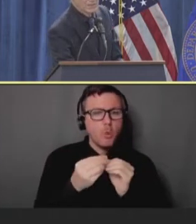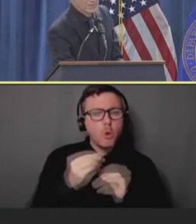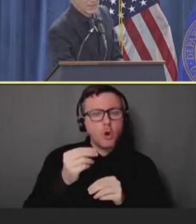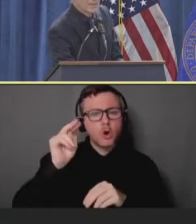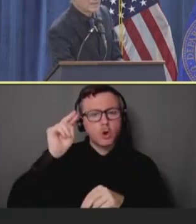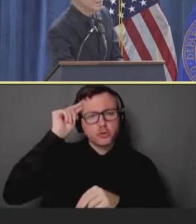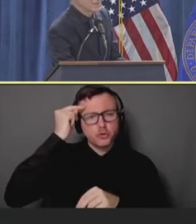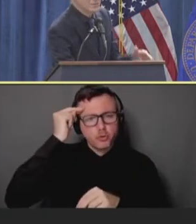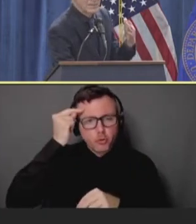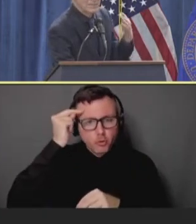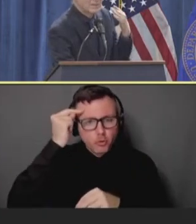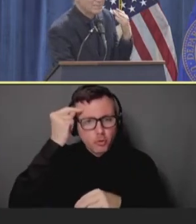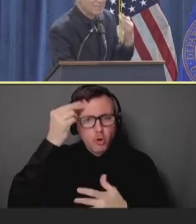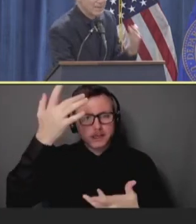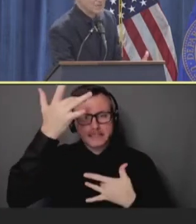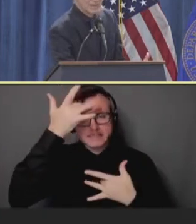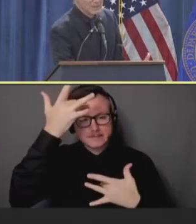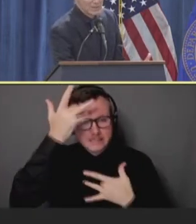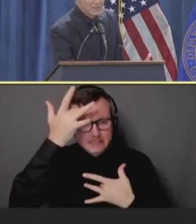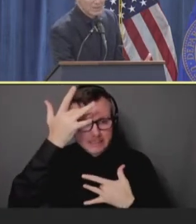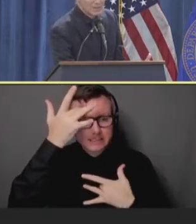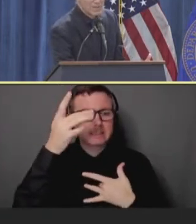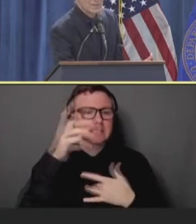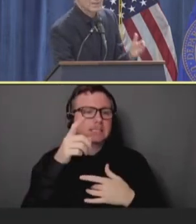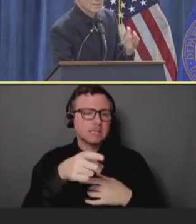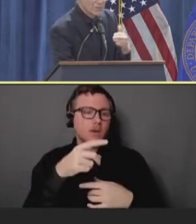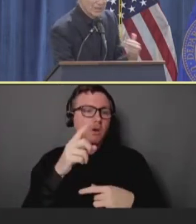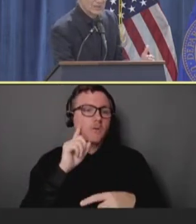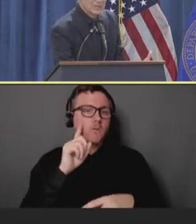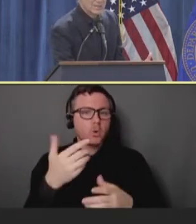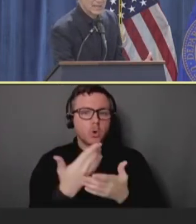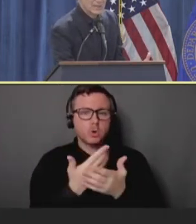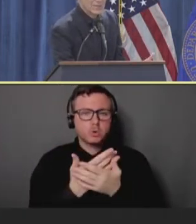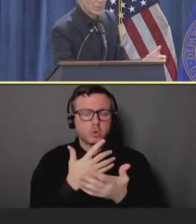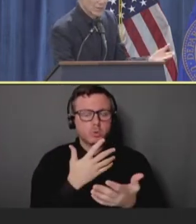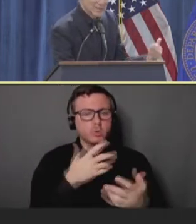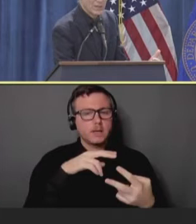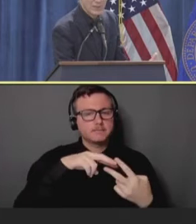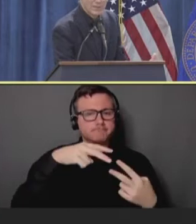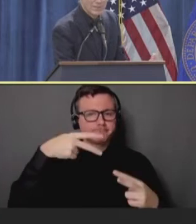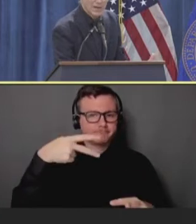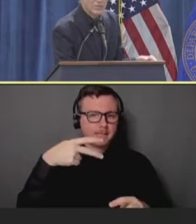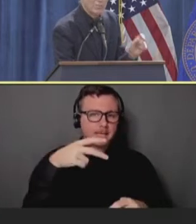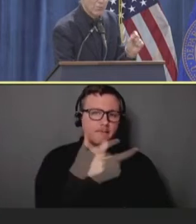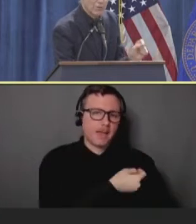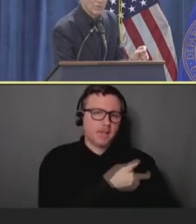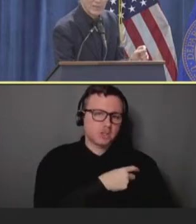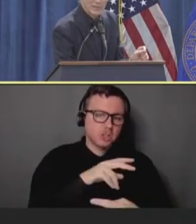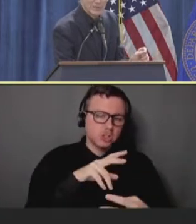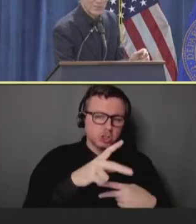Dr. Sabin did the best job he could, the mutations that attenuated the virus or point mutations